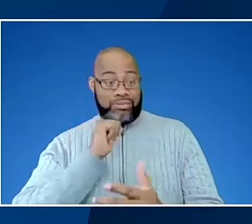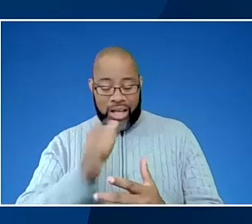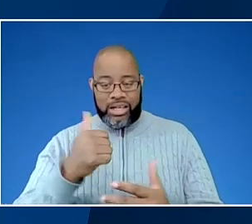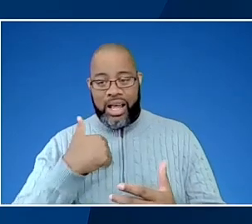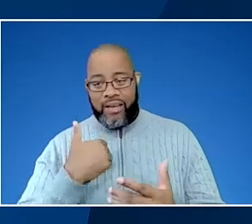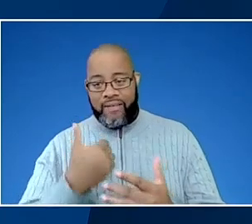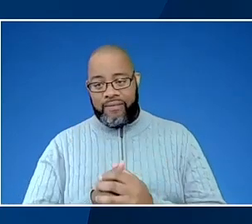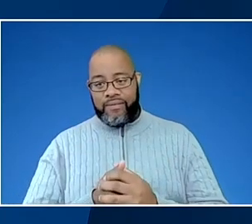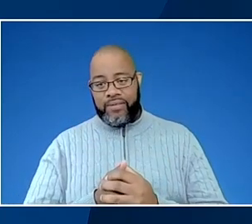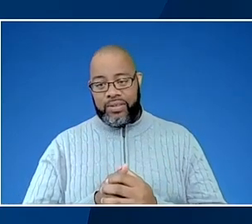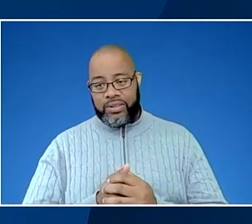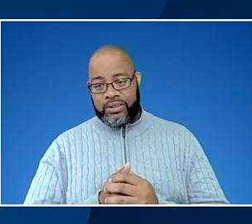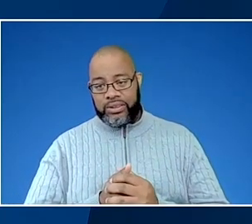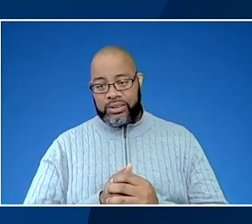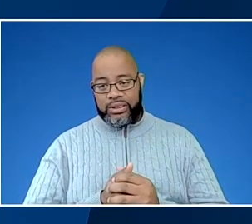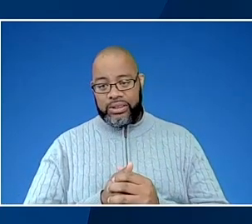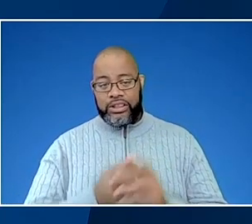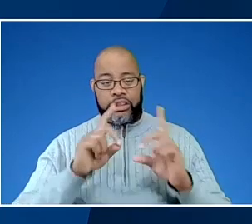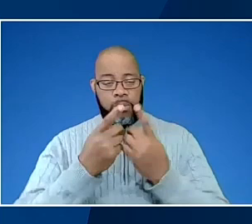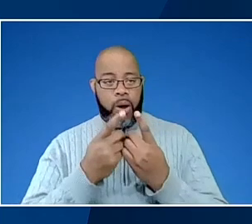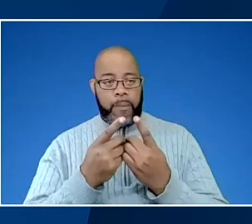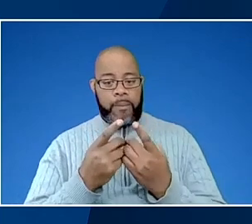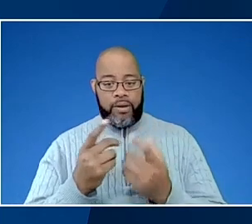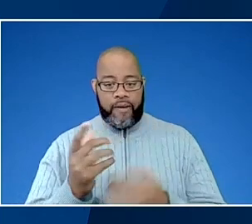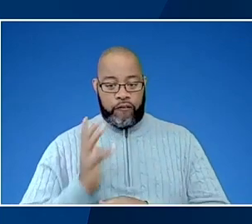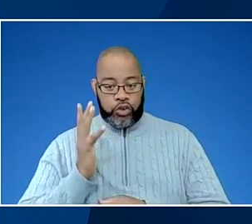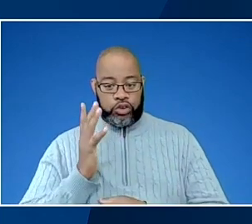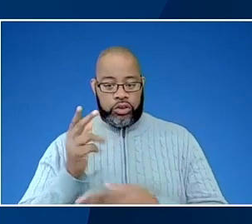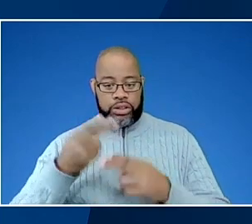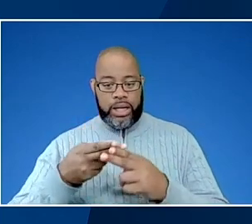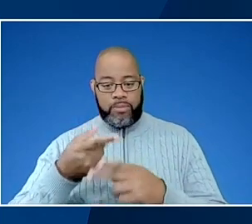there's a Department official as well. His name is Greg Martin, Gregory Martin.